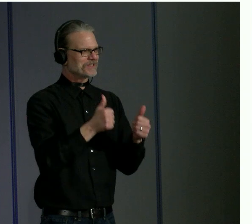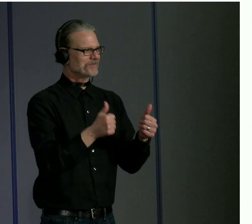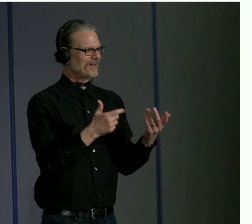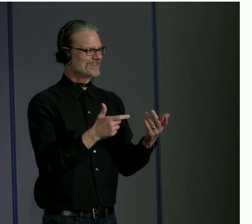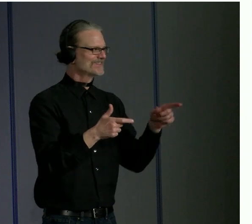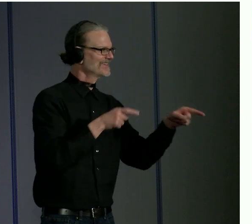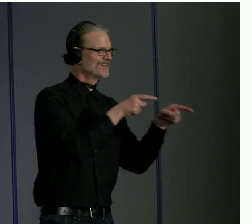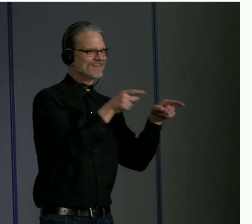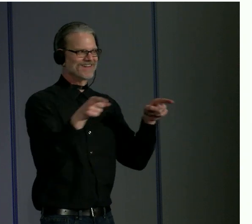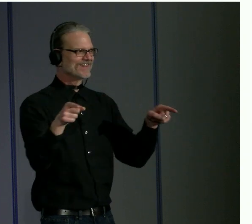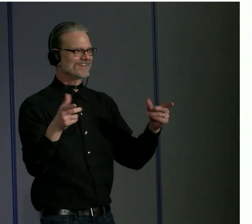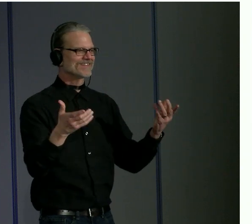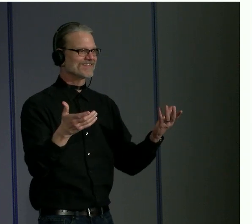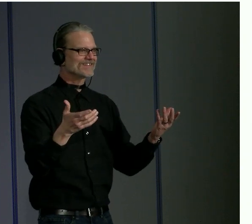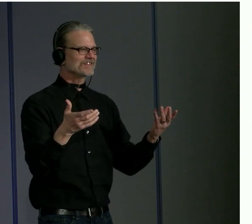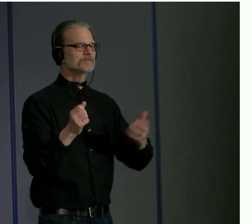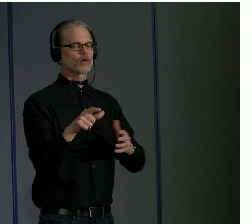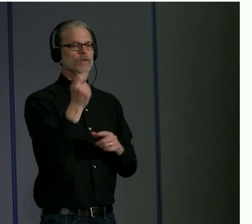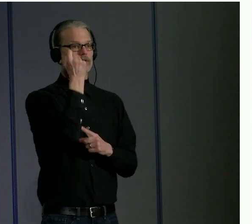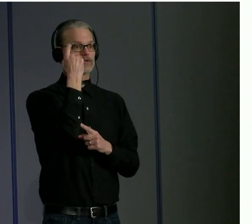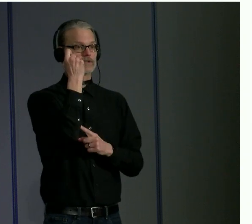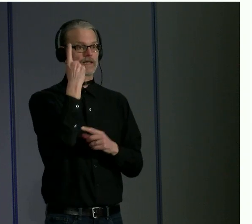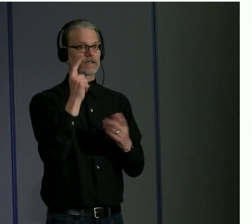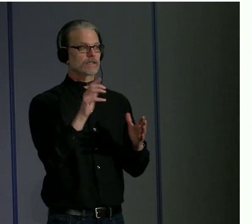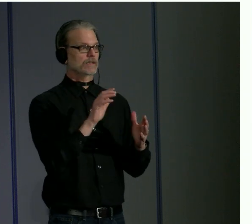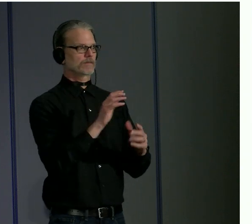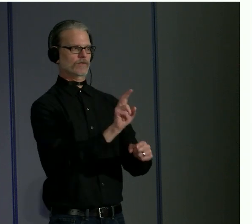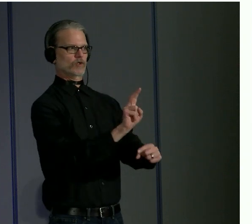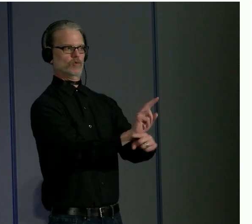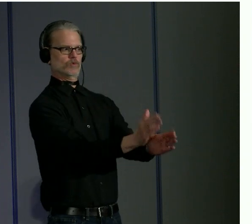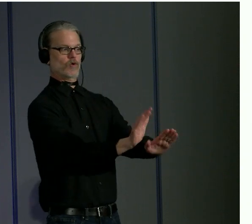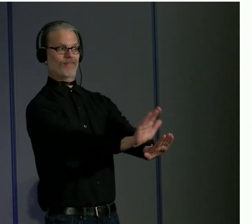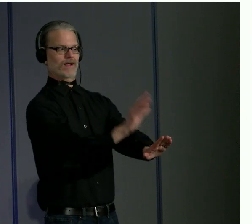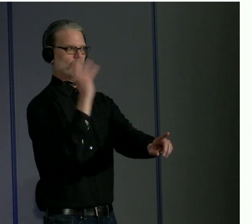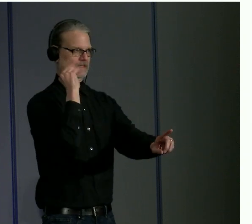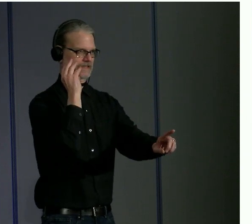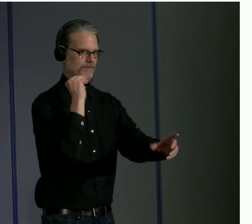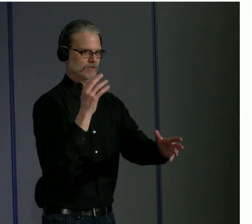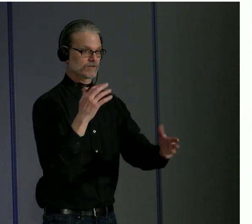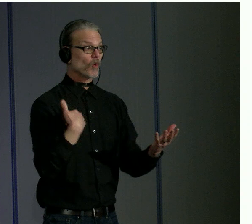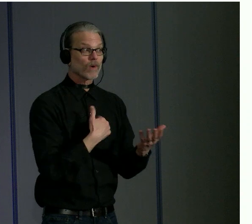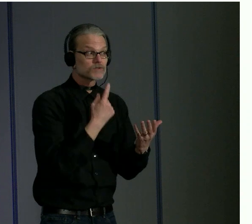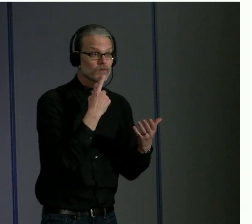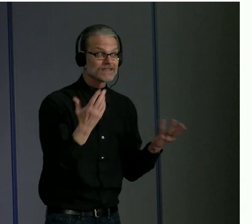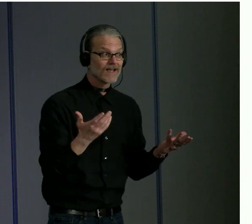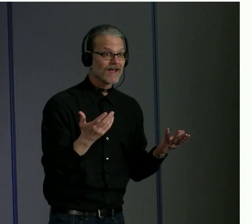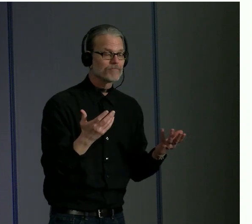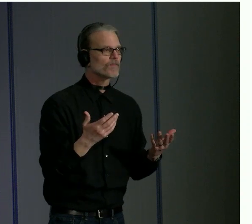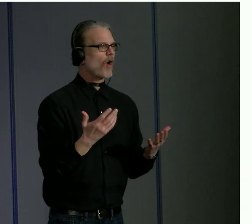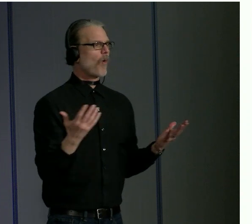there. So understanding that user-experience. What do we say? What do I want the user-experience to